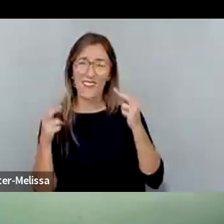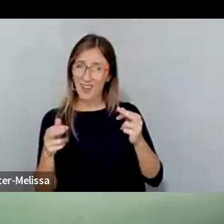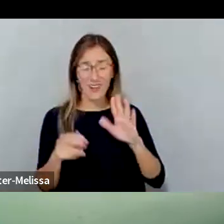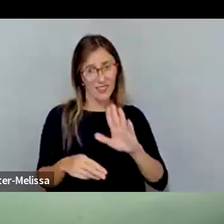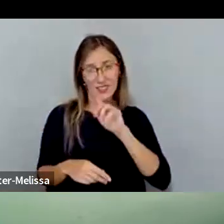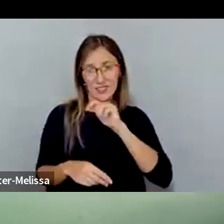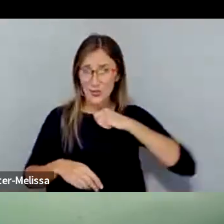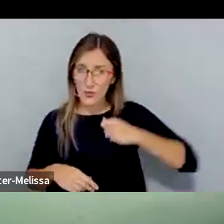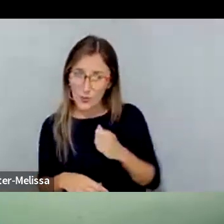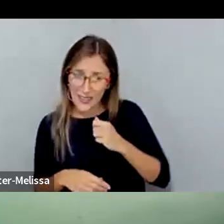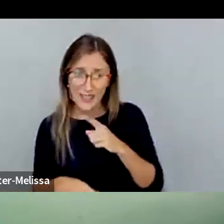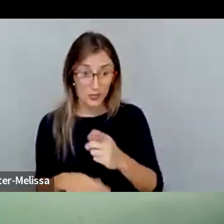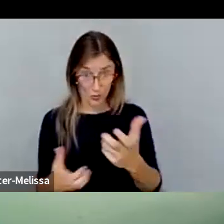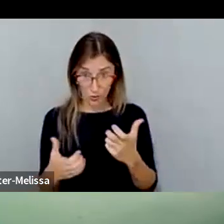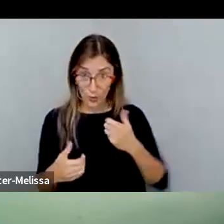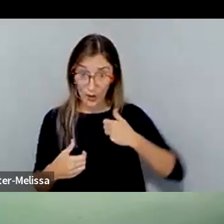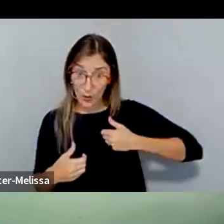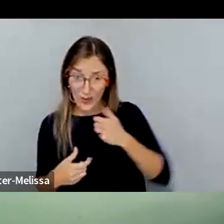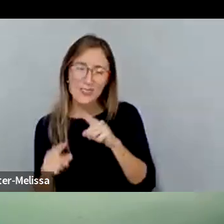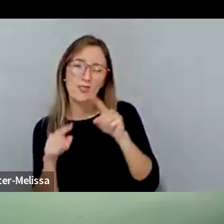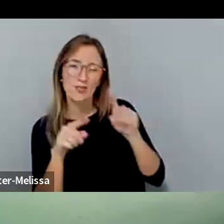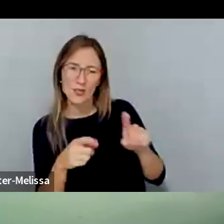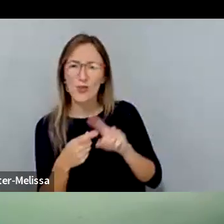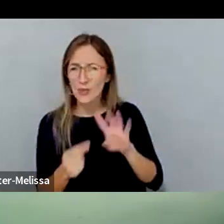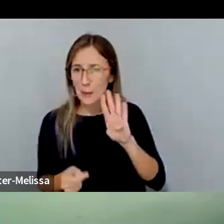the men's room. So trans men can't use the stall. Their wings are really